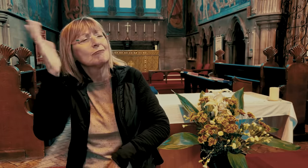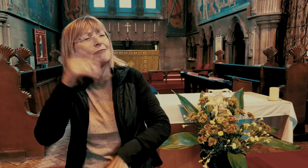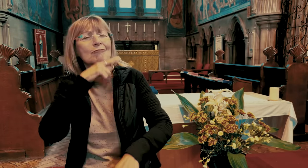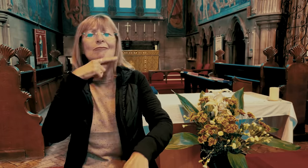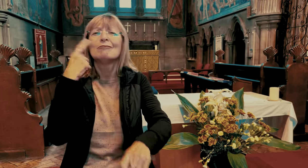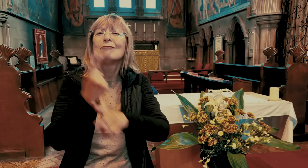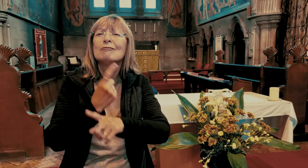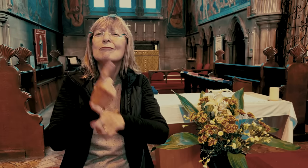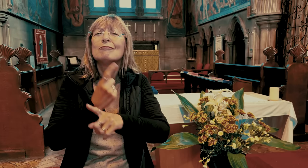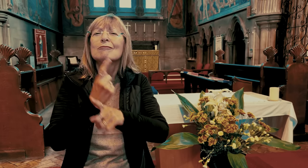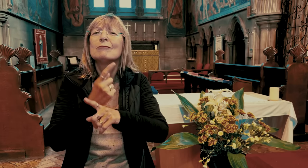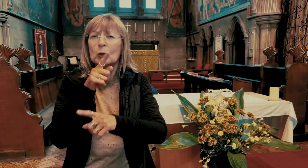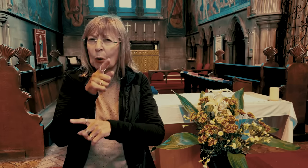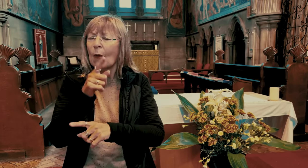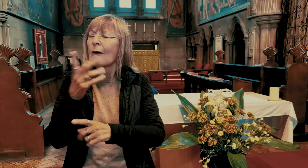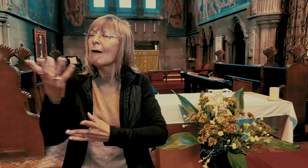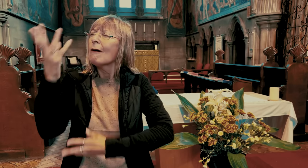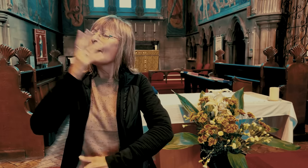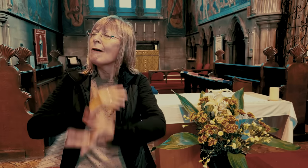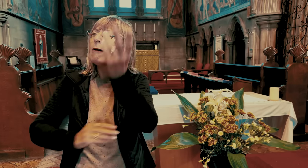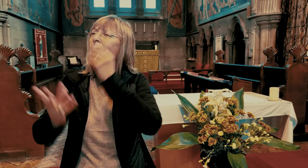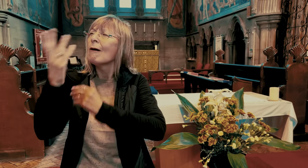Let the word of Christ dwell in you richly,